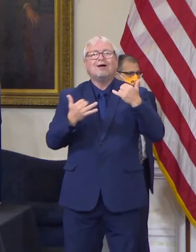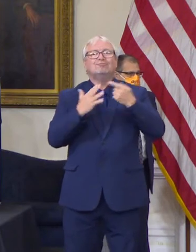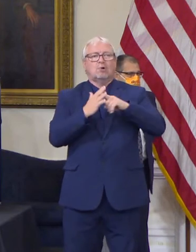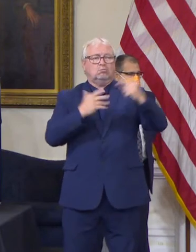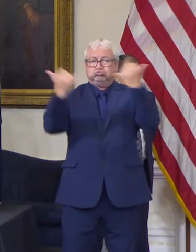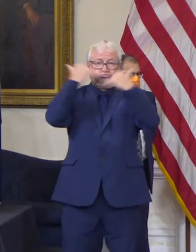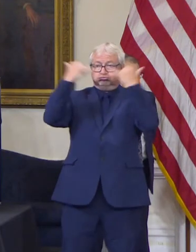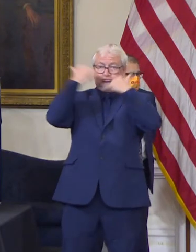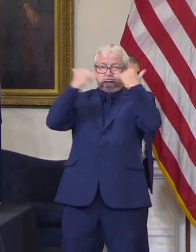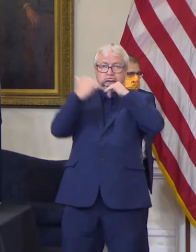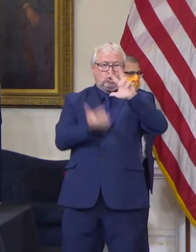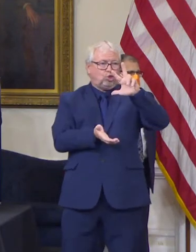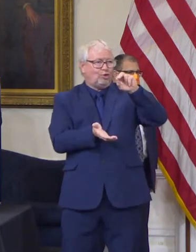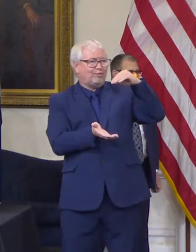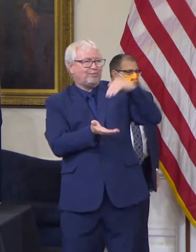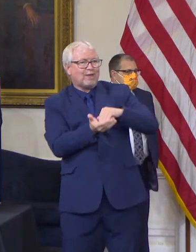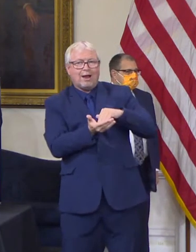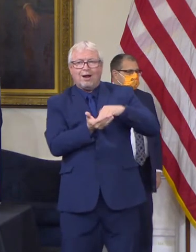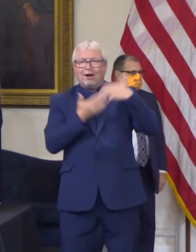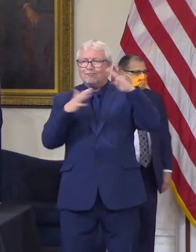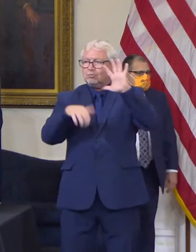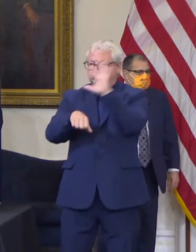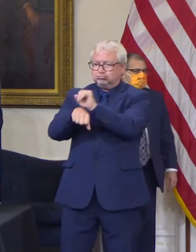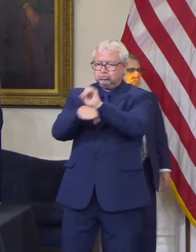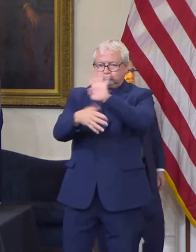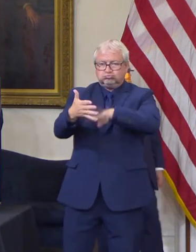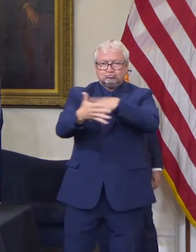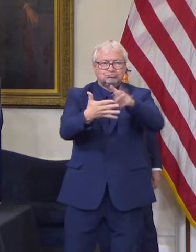and have already scheduled more than 30,000 additional appointments for booster shots.